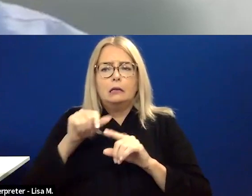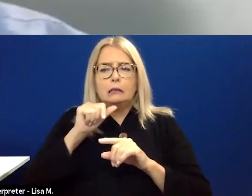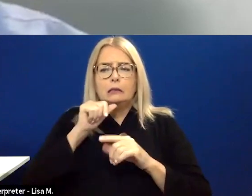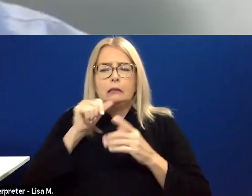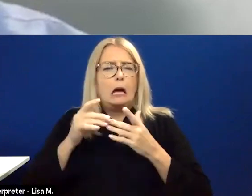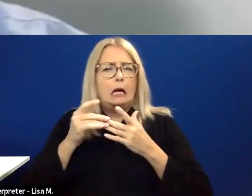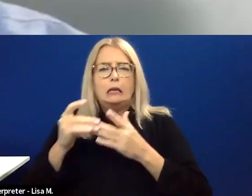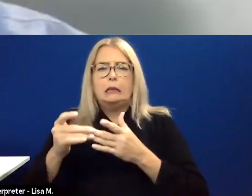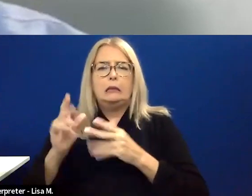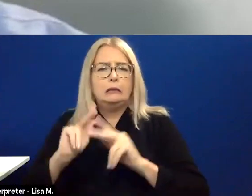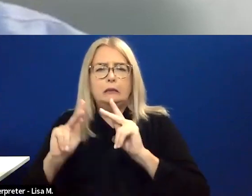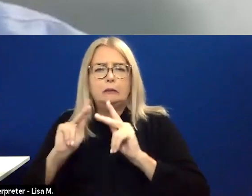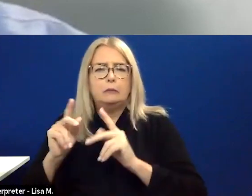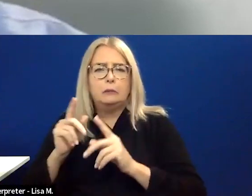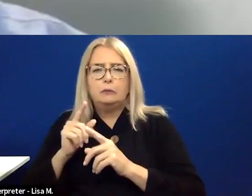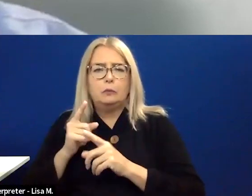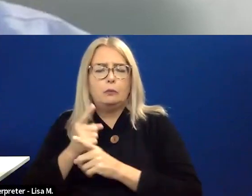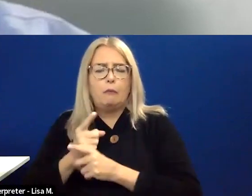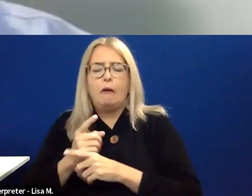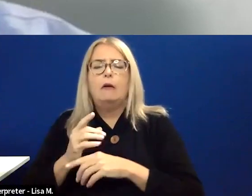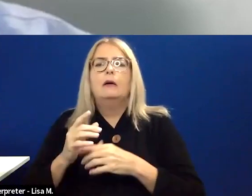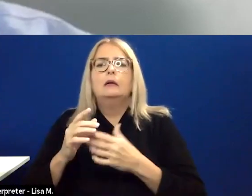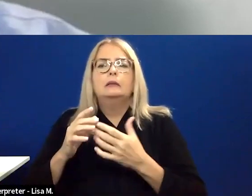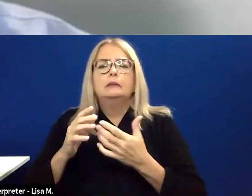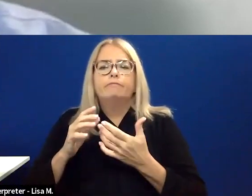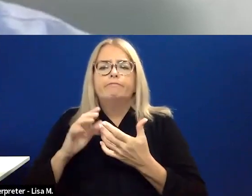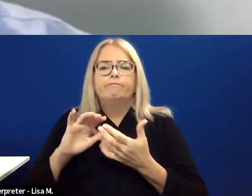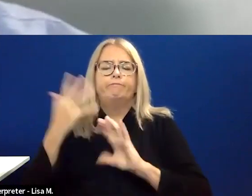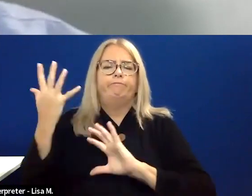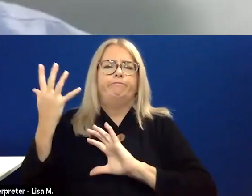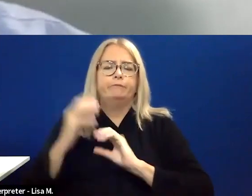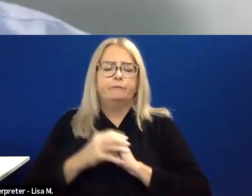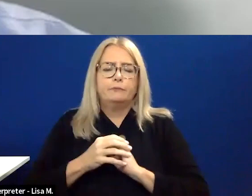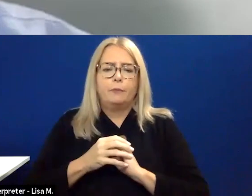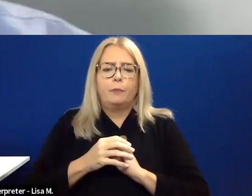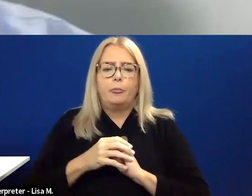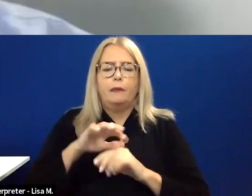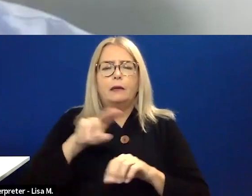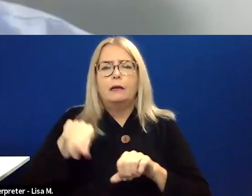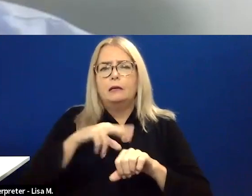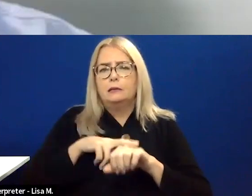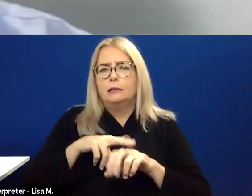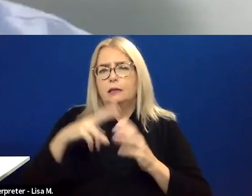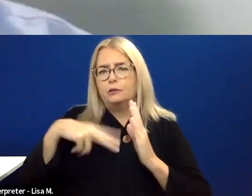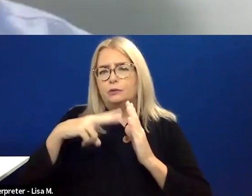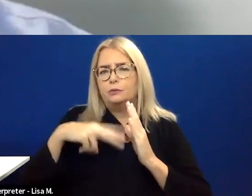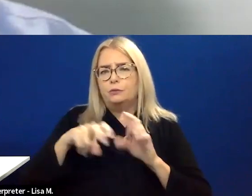so let me give you a little history of that the the National Reading Panel uh was convened back